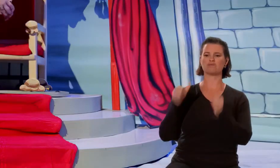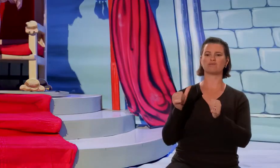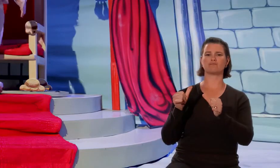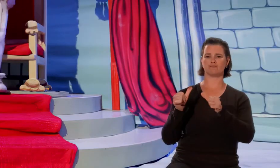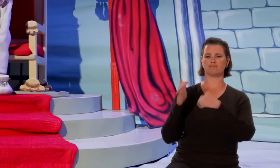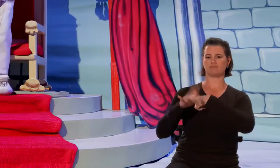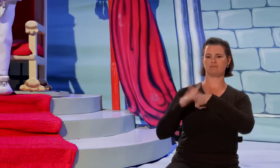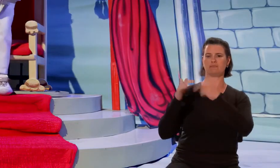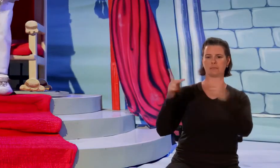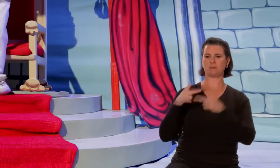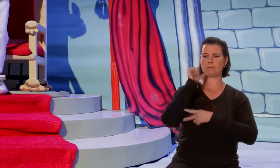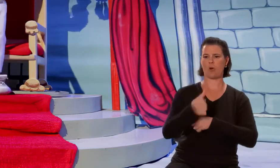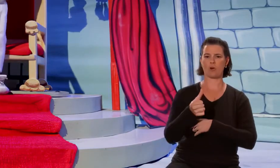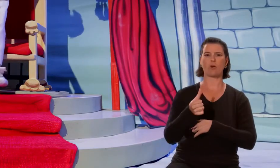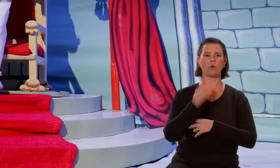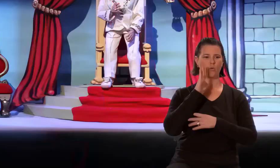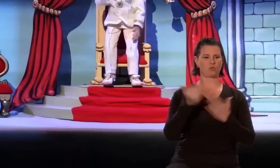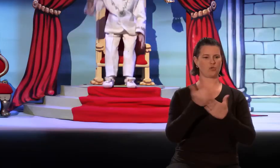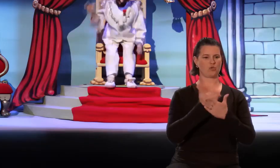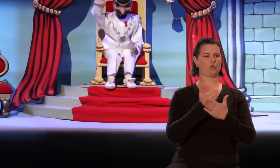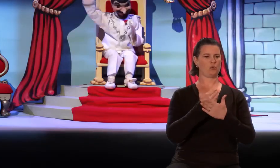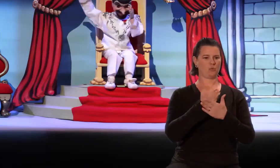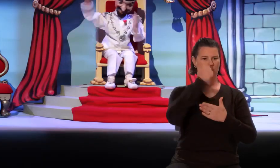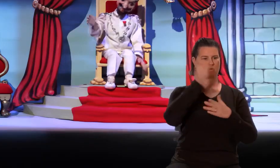announcing trials for new wise men. Where is that wizard?